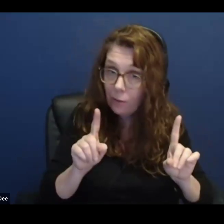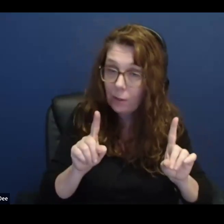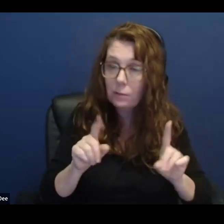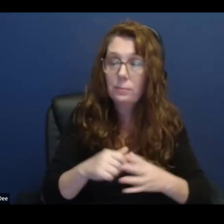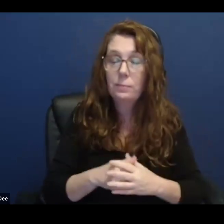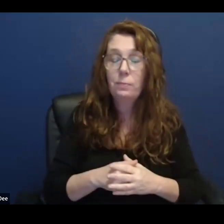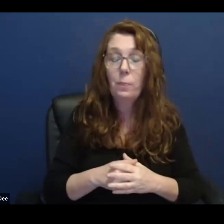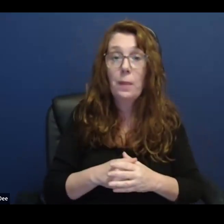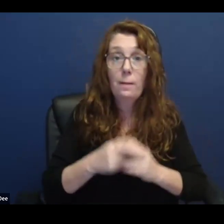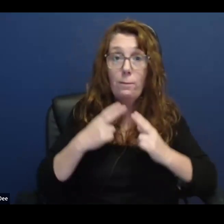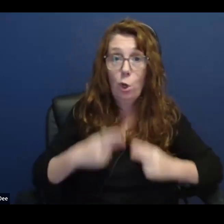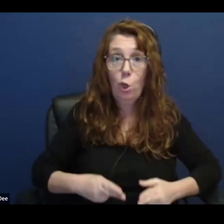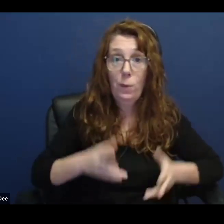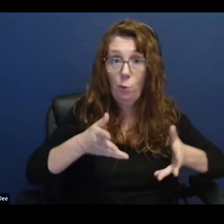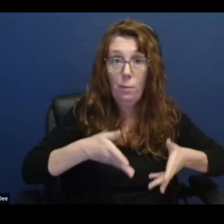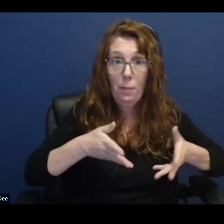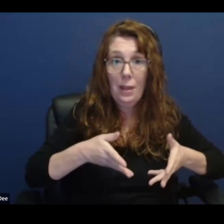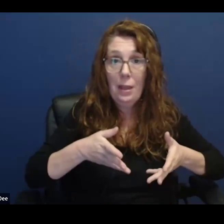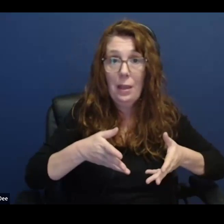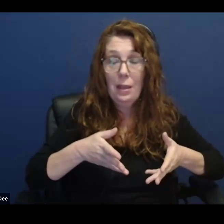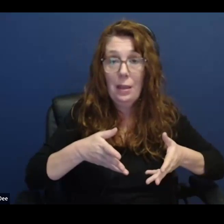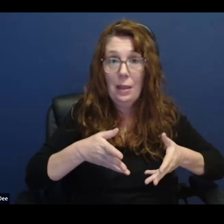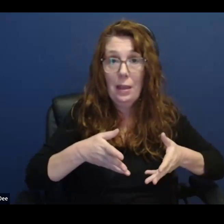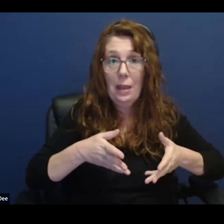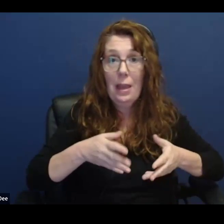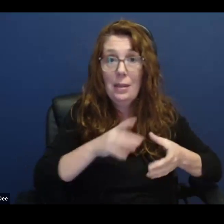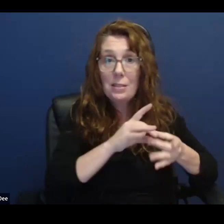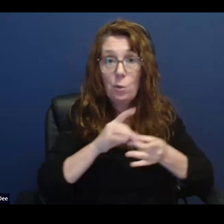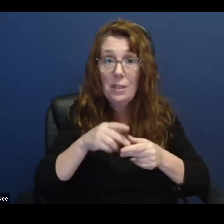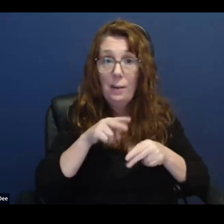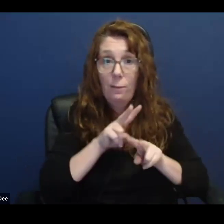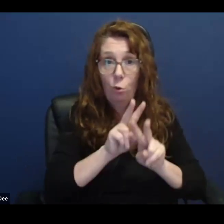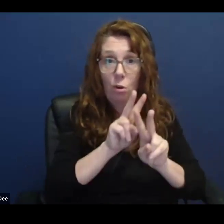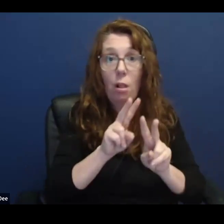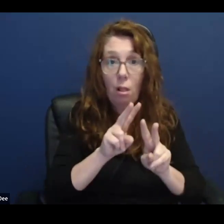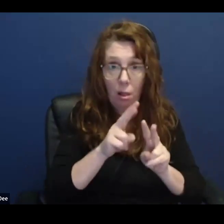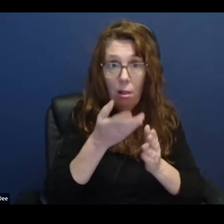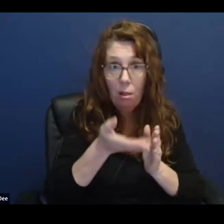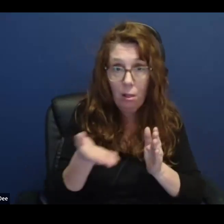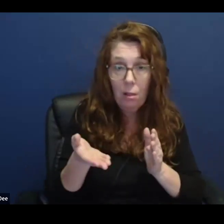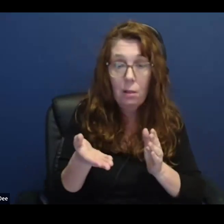for human remains and cultural items human remains and associated objects, there is a timeline to